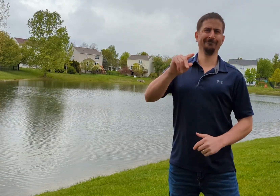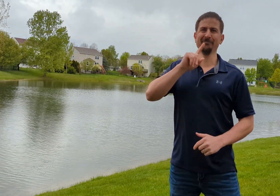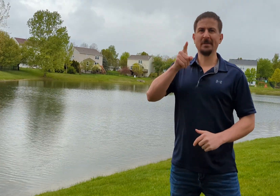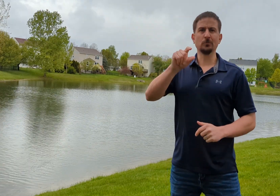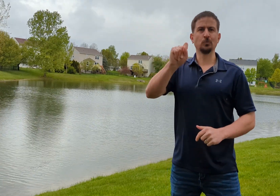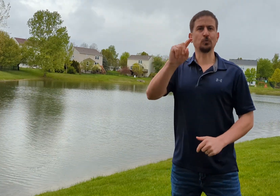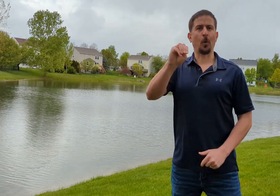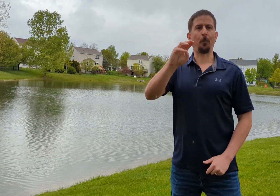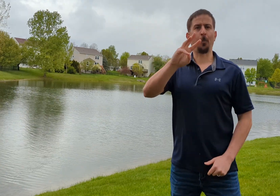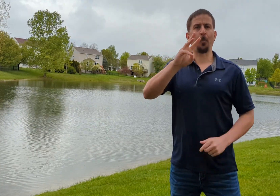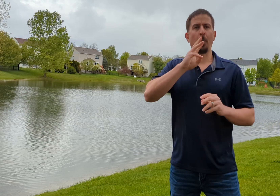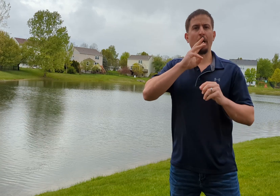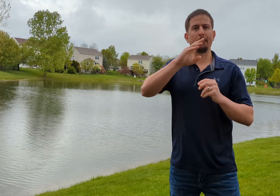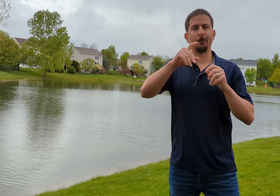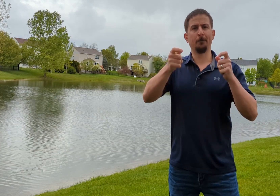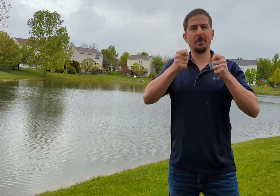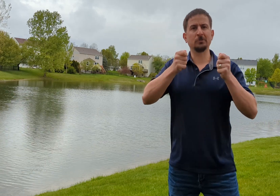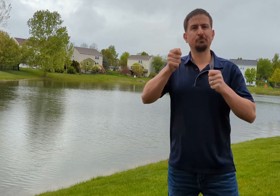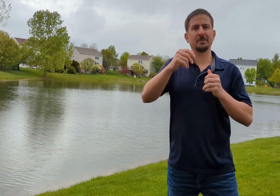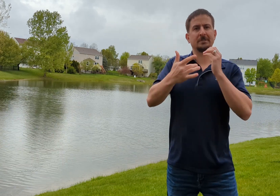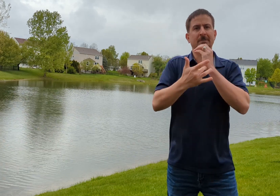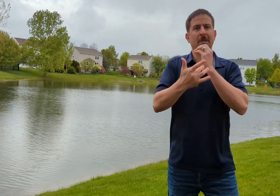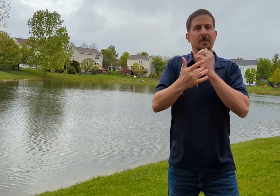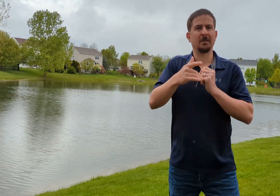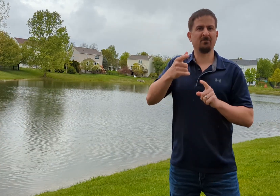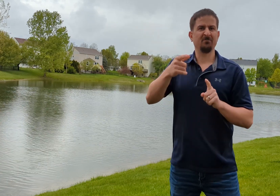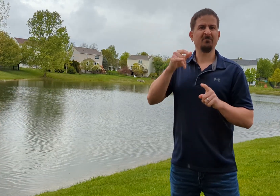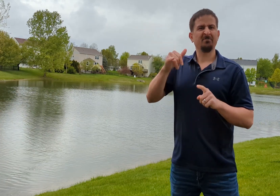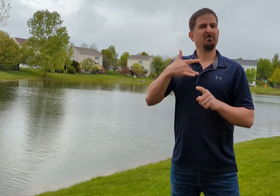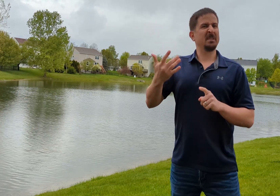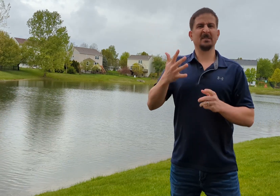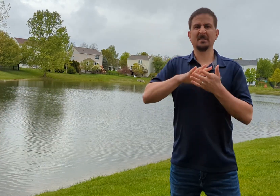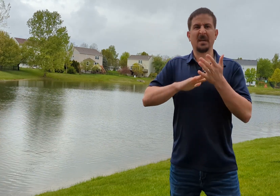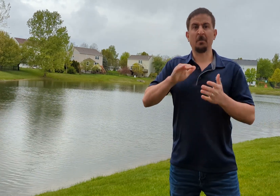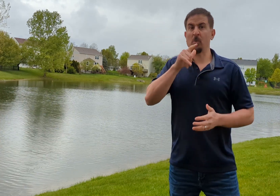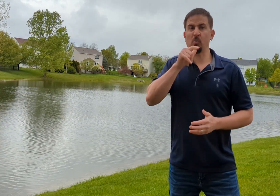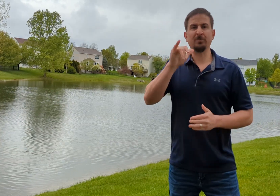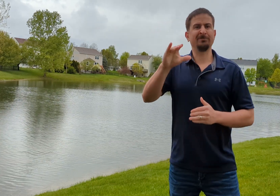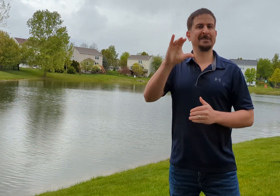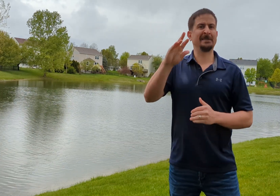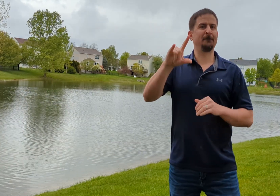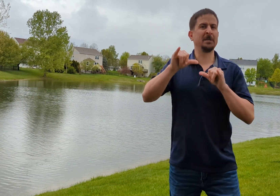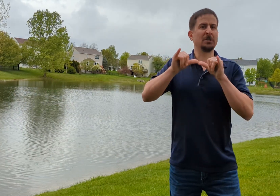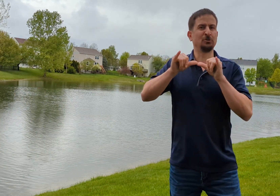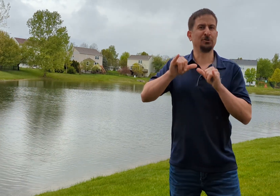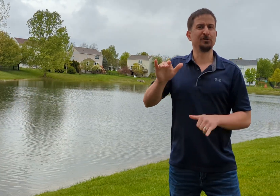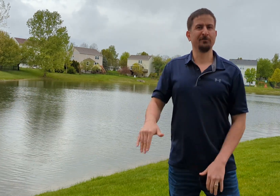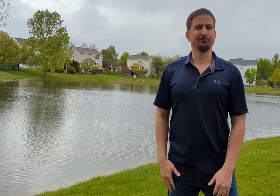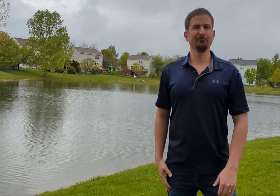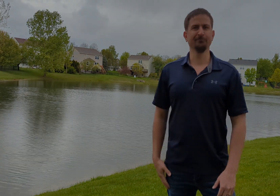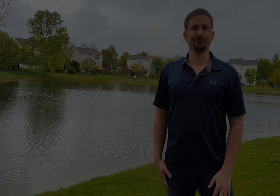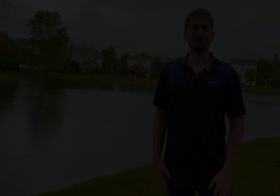It is a stormwater management technique that is commonly a part of designing a new development, usually designed by civil engineers.